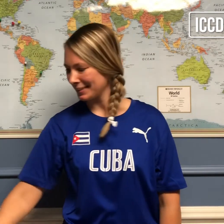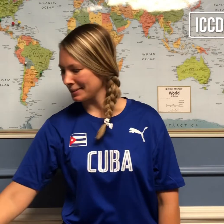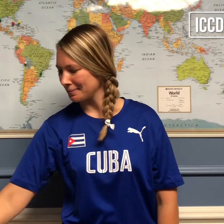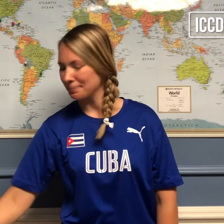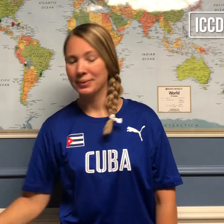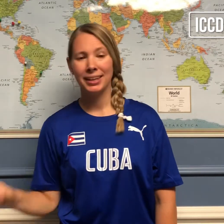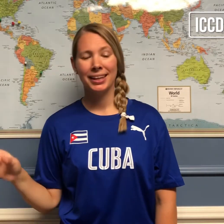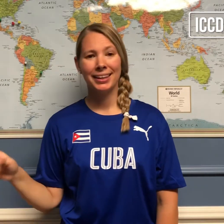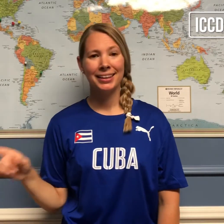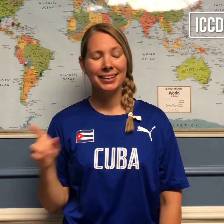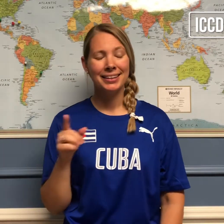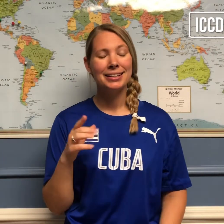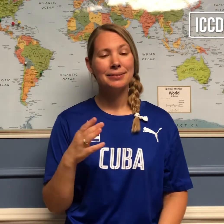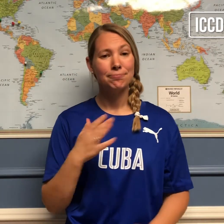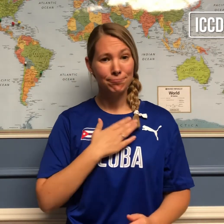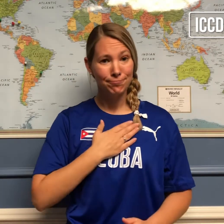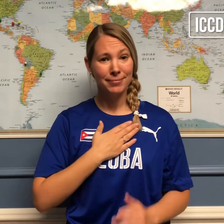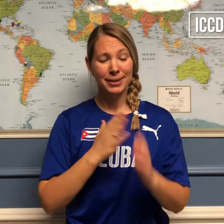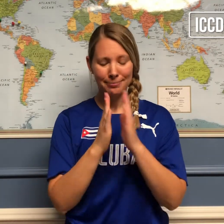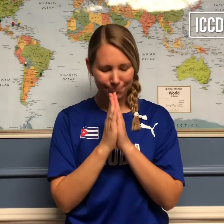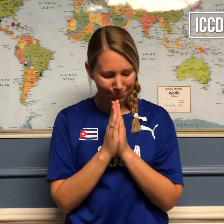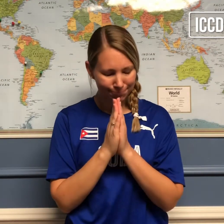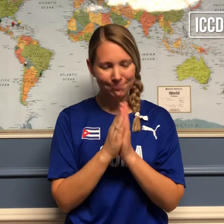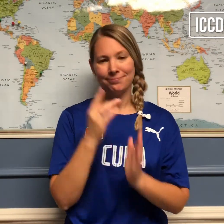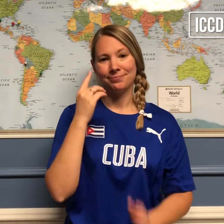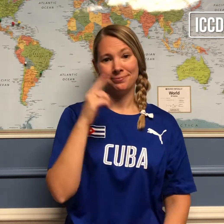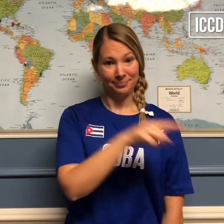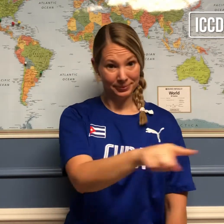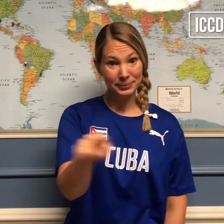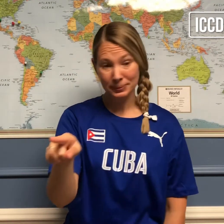This is my prayer for you all.